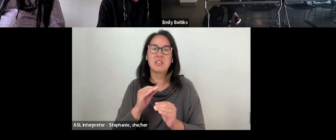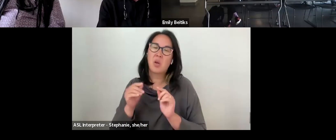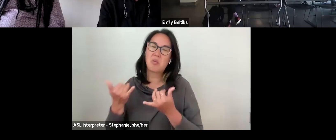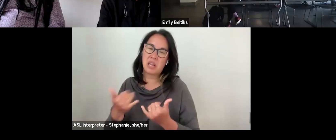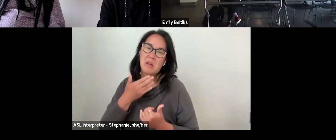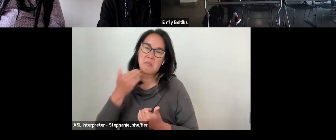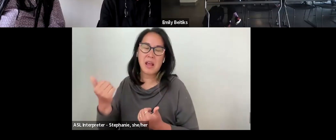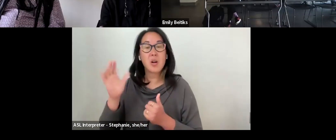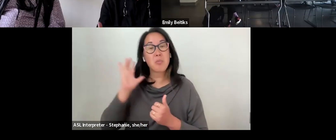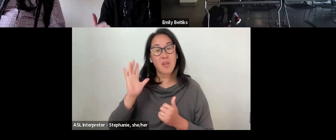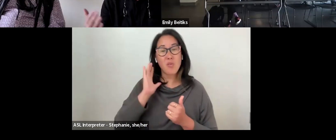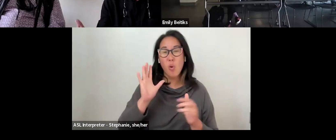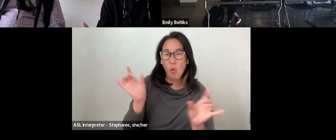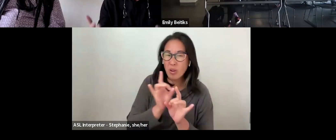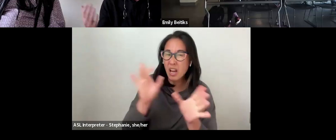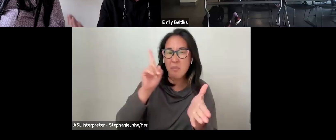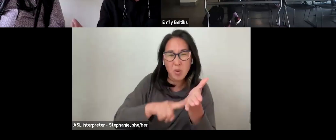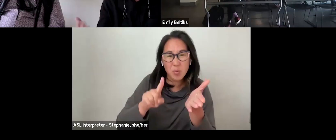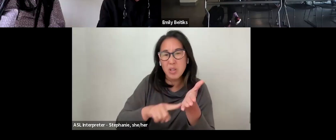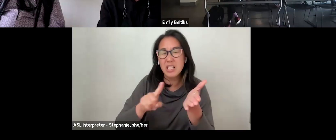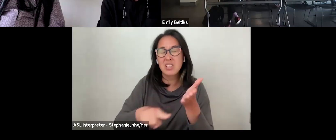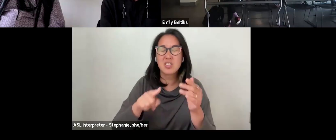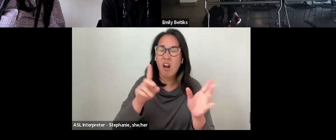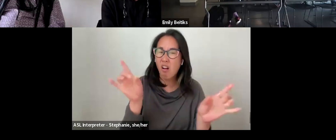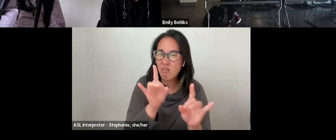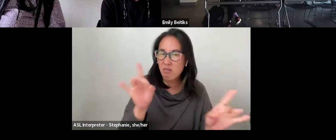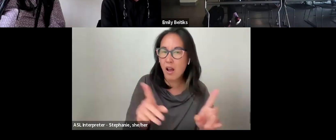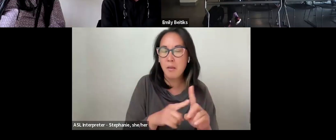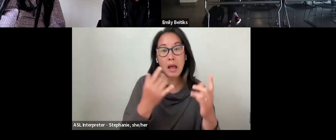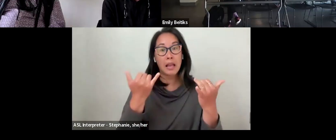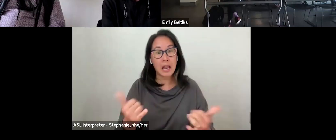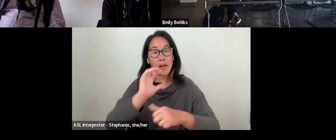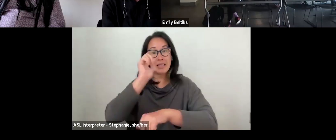but we're all beyond that now, because we have this oversight system.